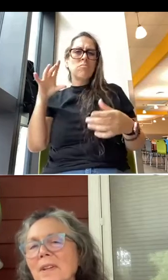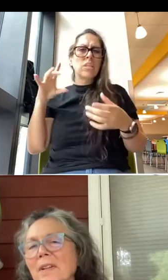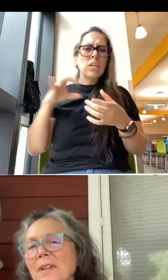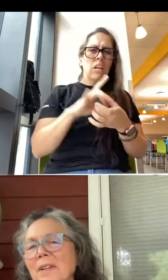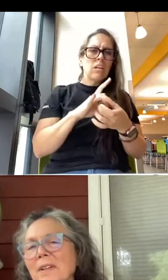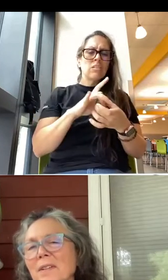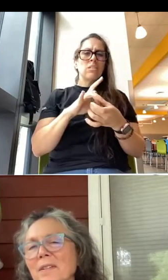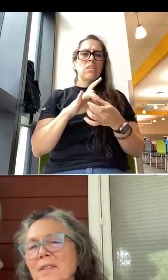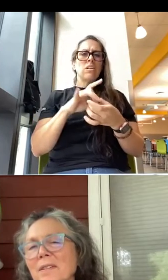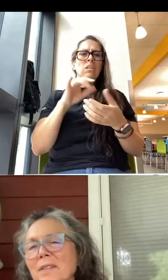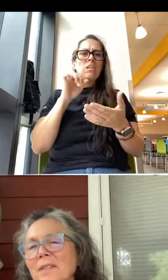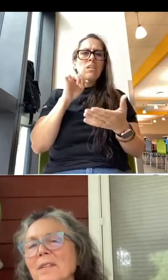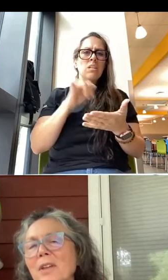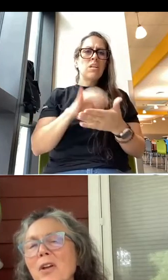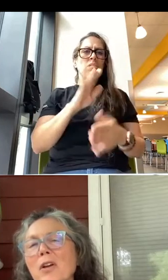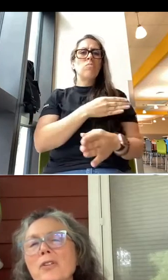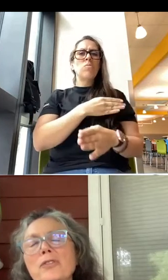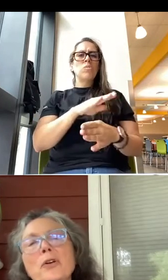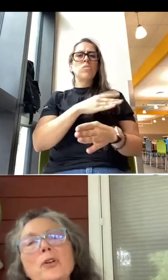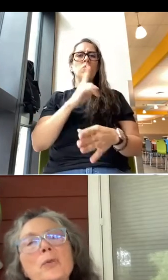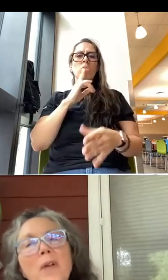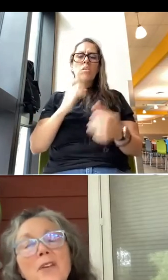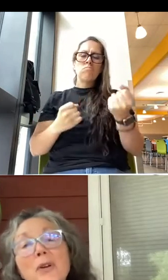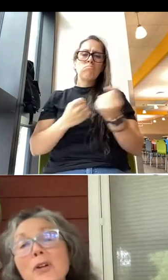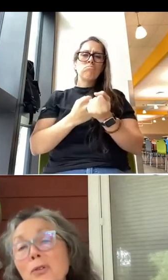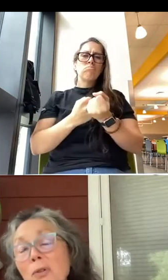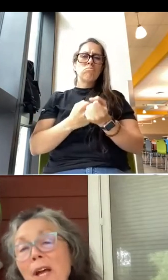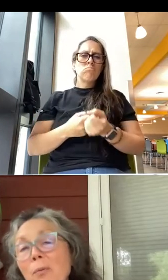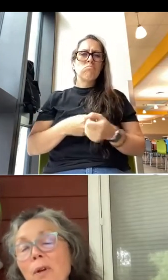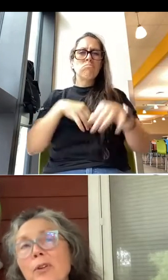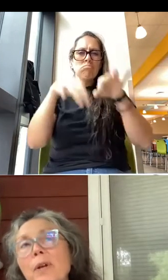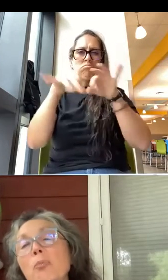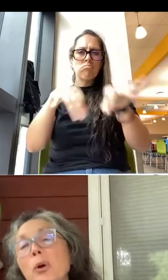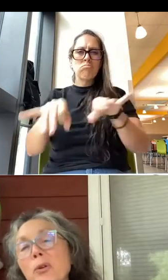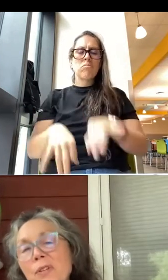the music and art brings out, so you-- I saw you do that with your in-person